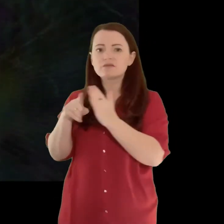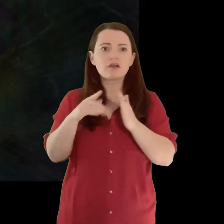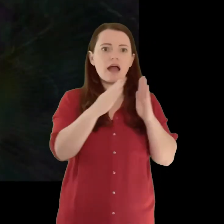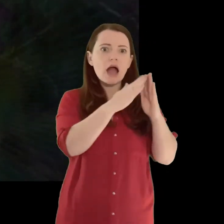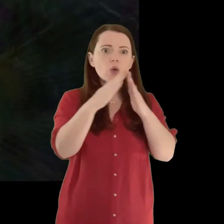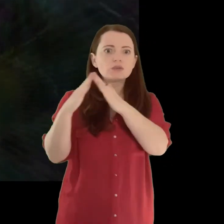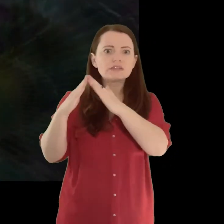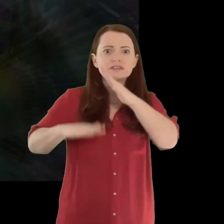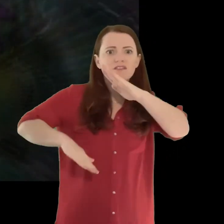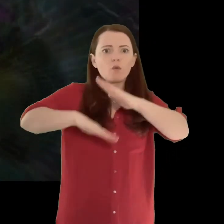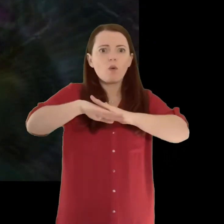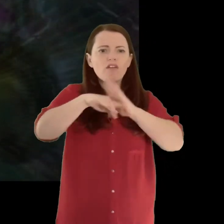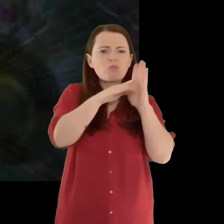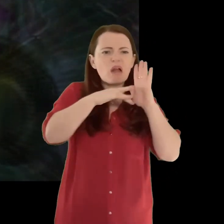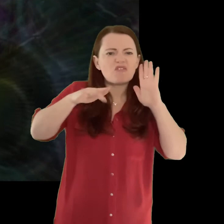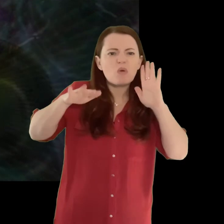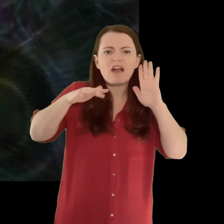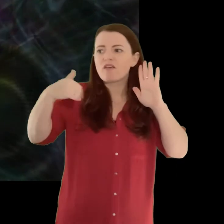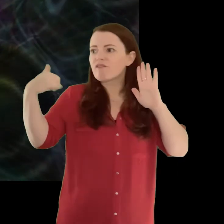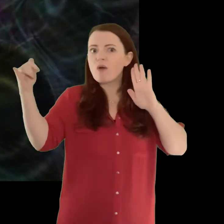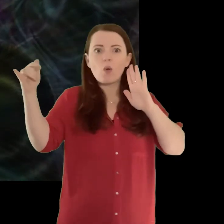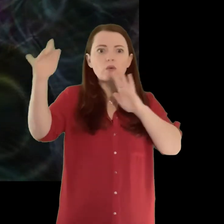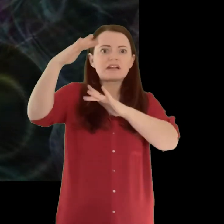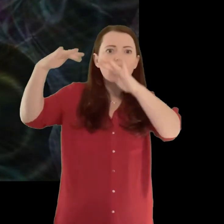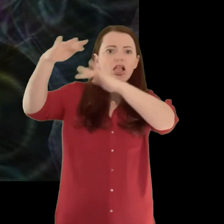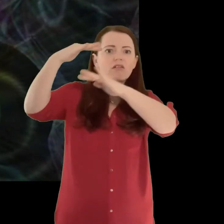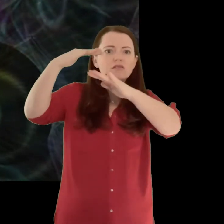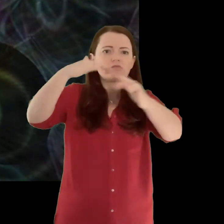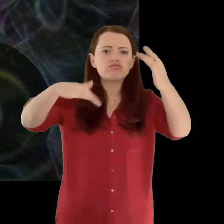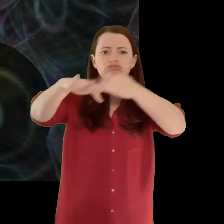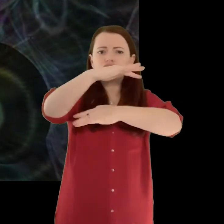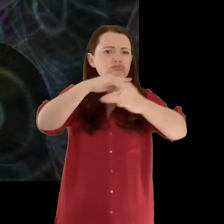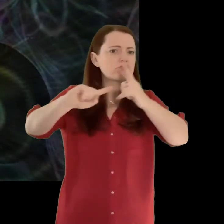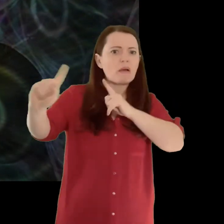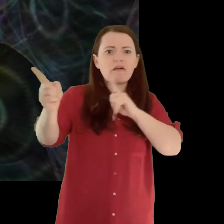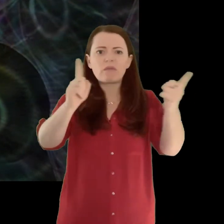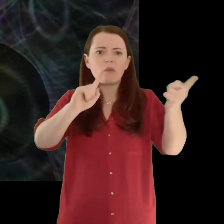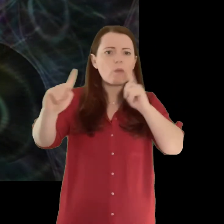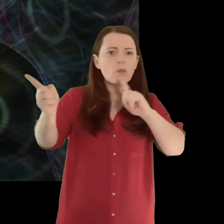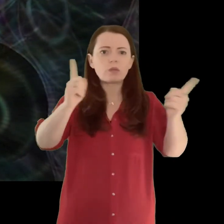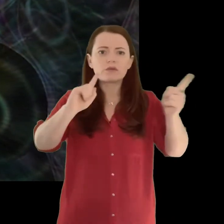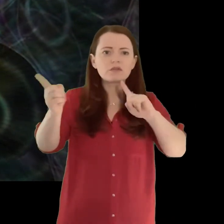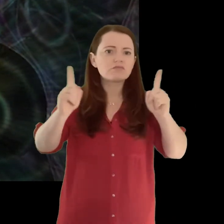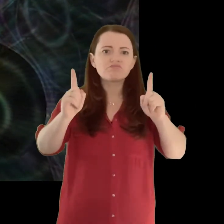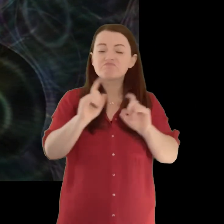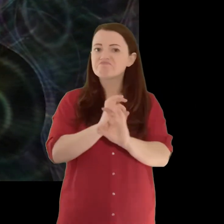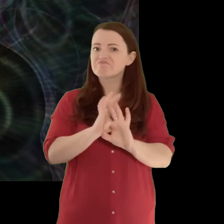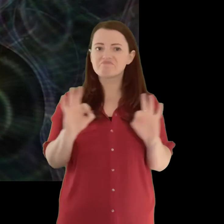Houses full of microwaves and signals bouncing each way Back forward to and fro